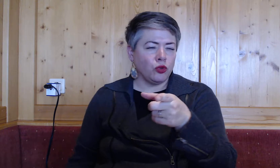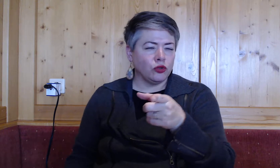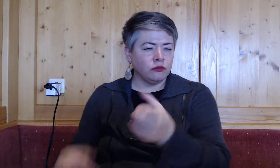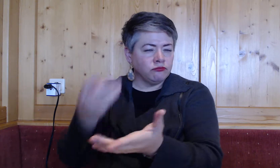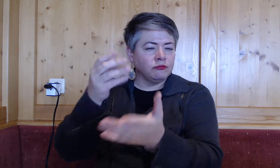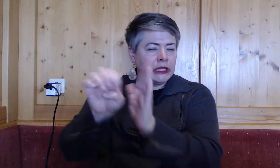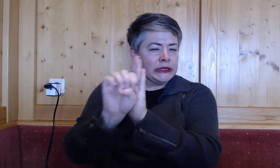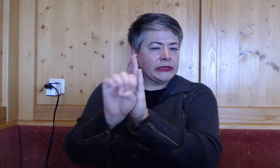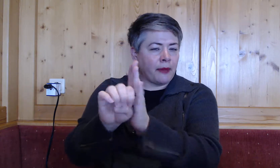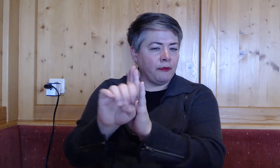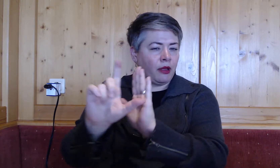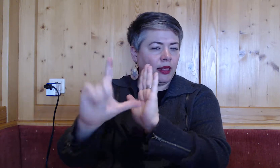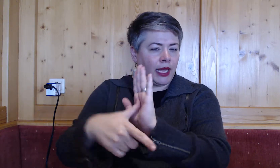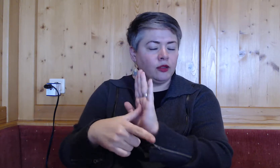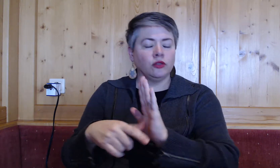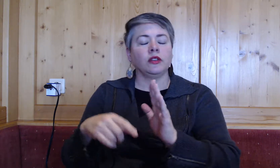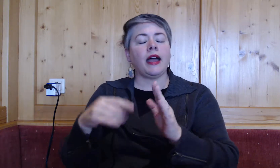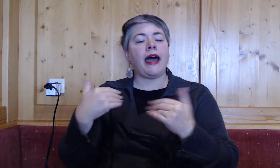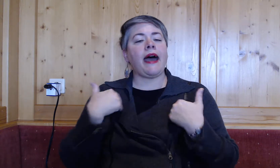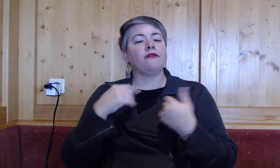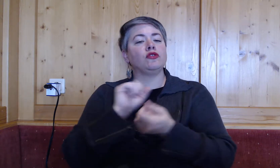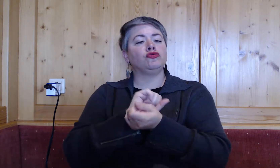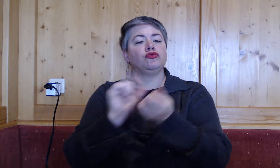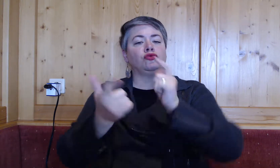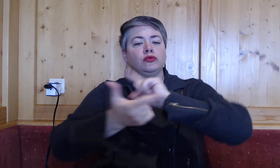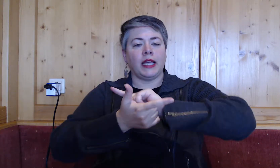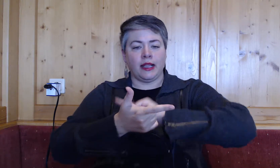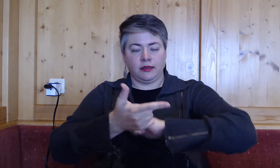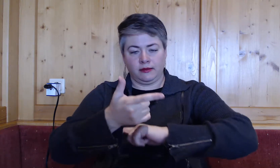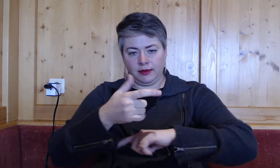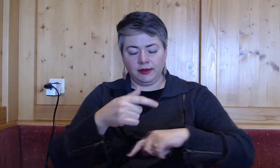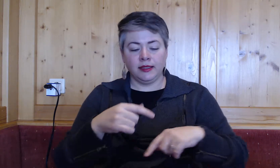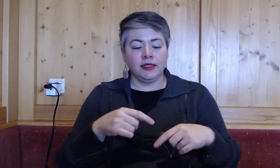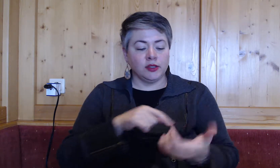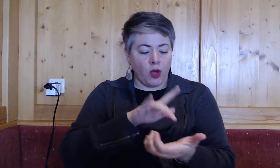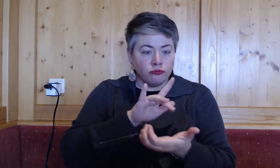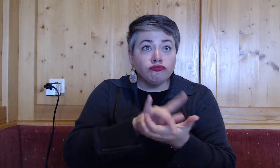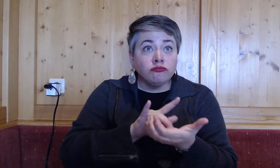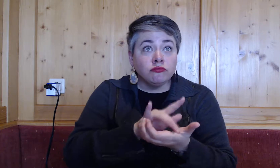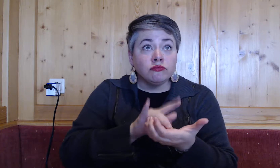I will post a video of the translator app later. On my translator app, I'm punching in the German word